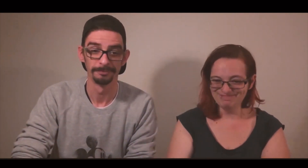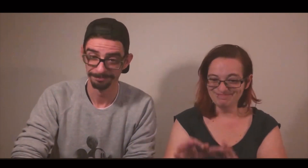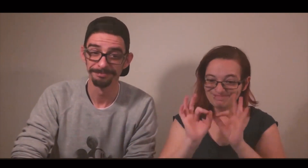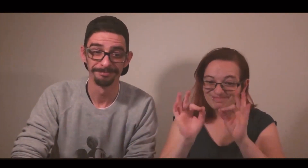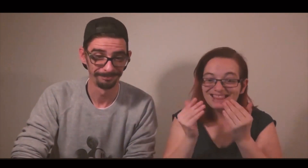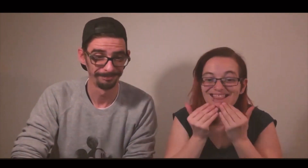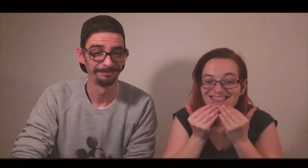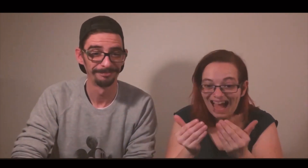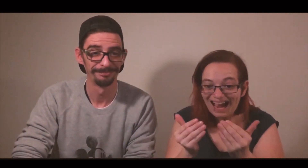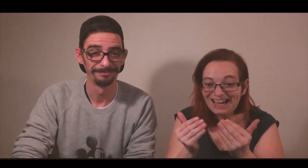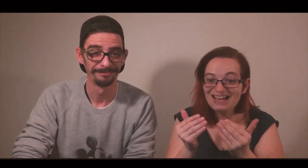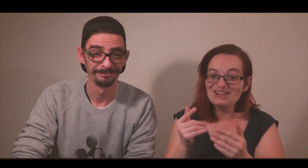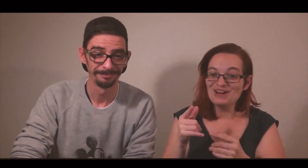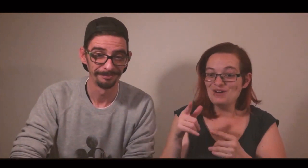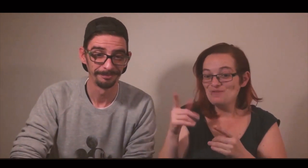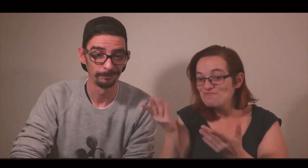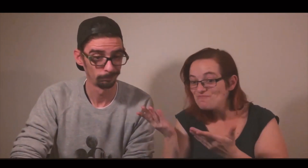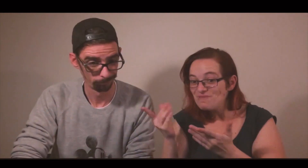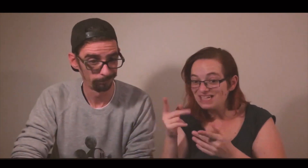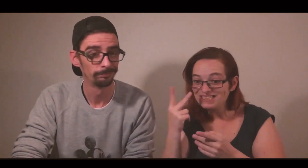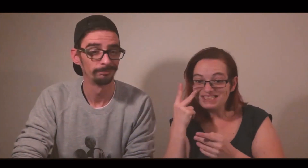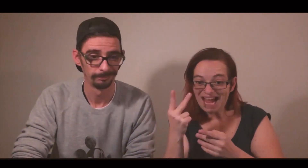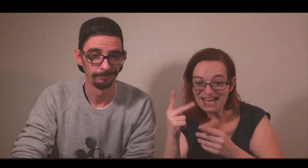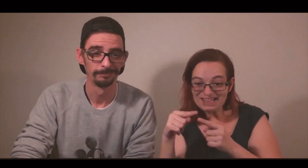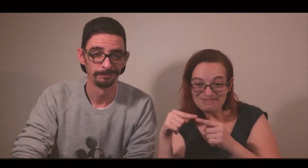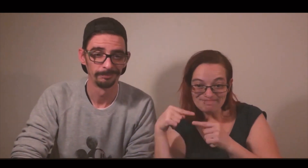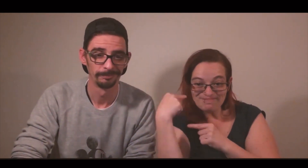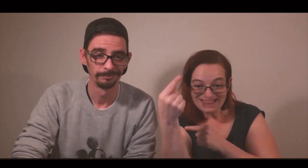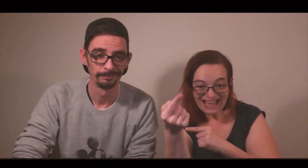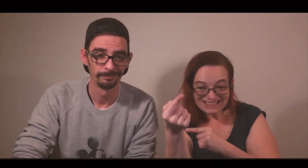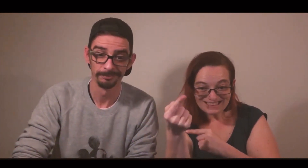Thank you to our dear viewers for staying tuned and see you next time!